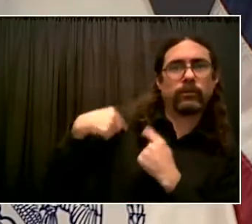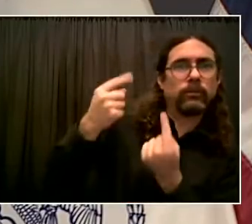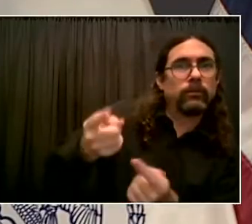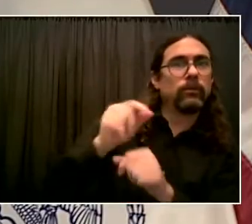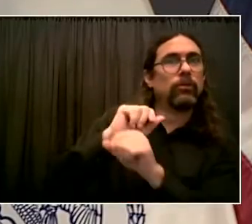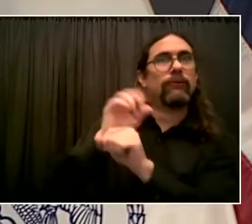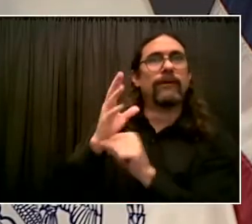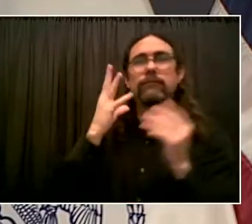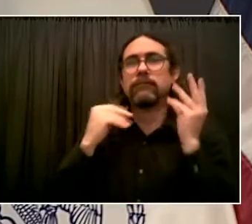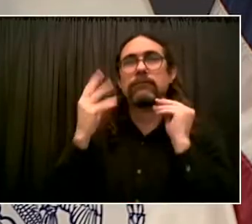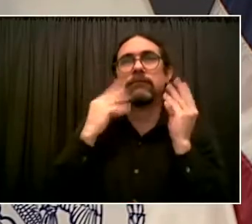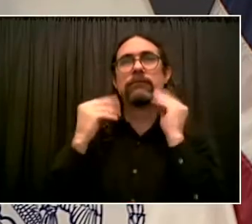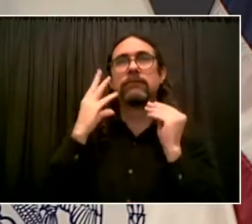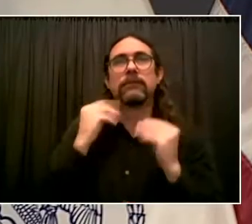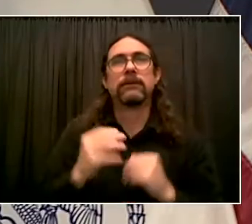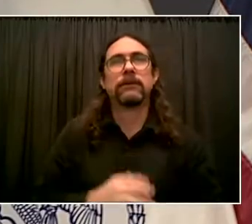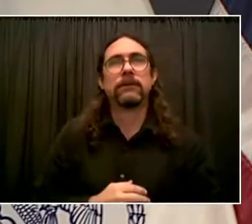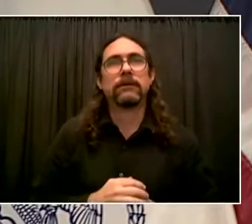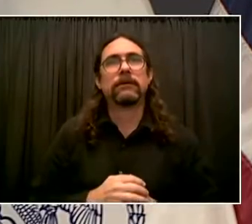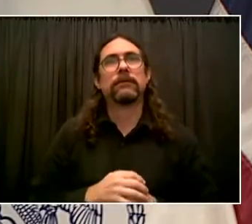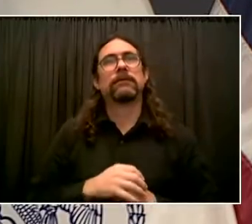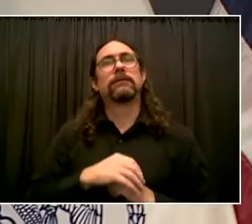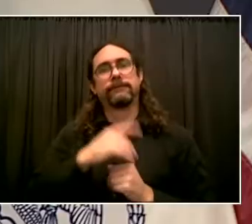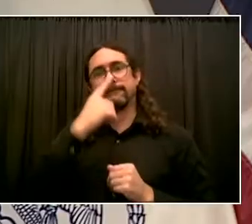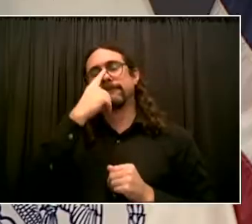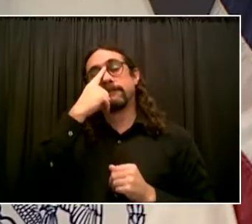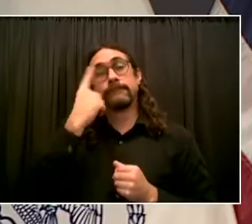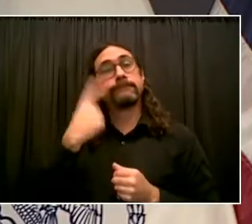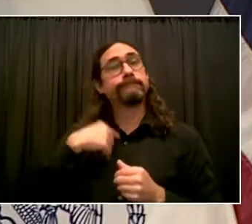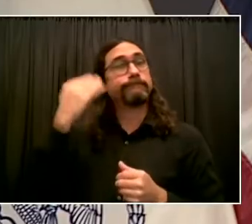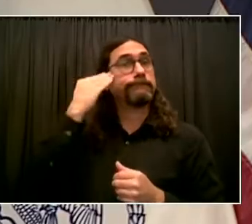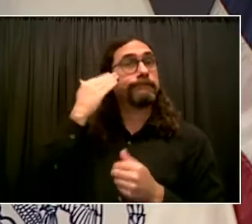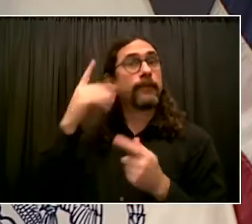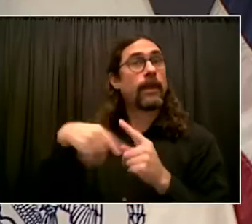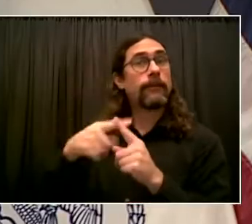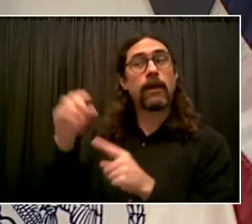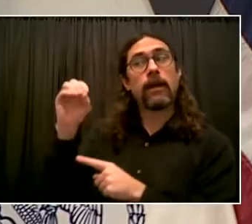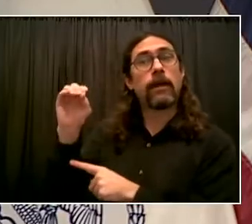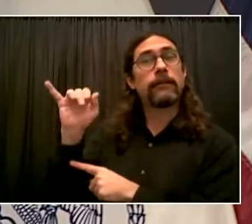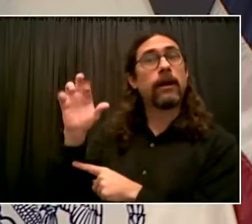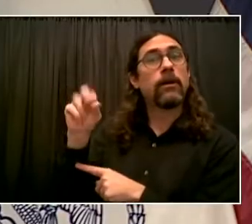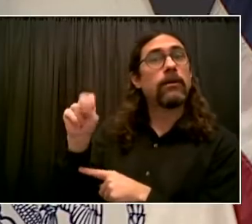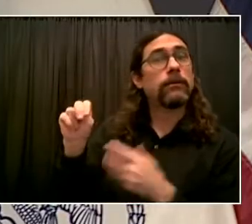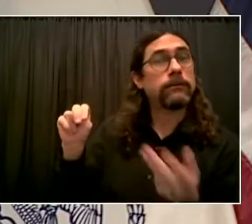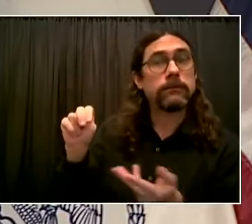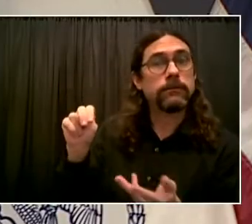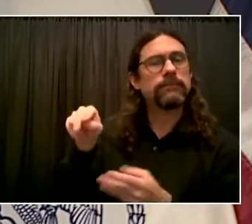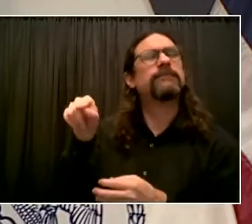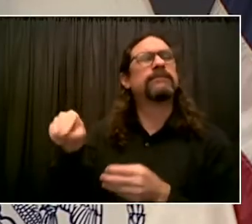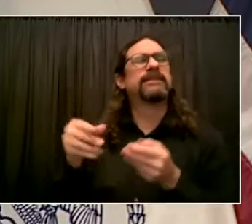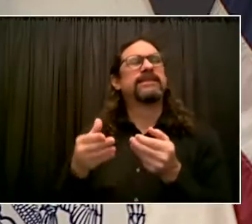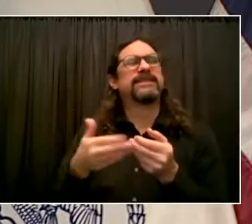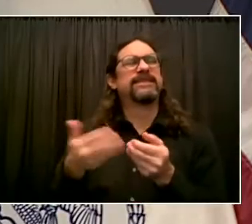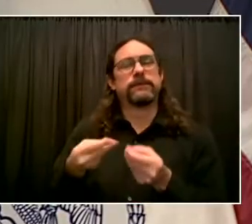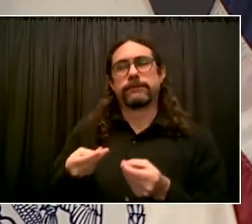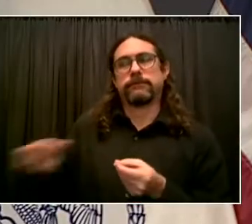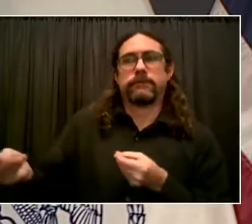E'WVE BEEN DOWN THIS ROAD BEFORE, WE KNOW WHAT HAPPENS WHEN WGE ET A NEW VAANRIT, PARTICULARLY ONE THAT IS HIGHLY TRANSMISSIBLE. IT IS NOT SOMETHING WE CAN'T HANDLE. WE HAVE THE TOOLS.